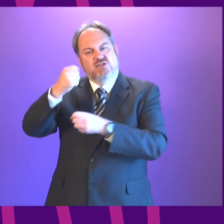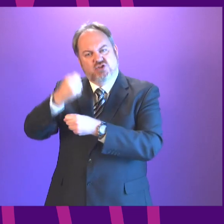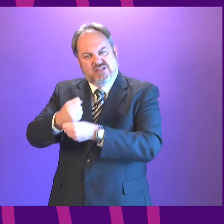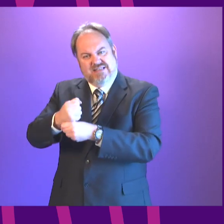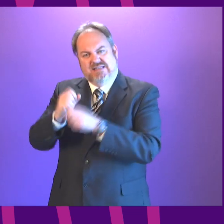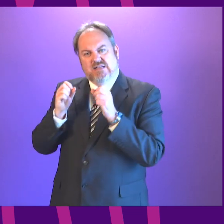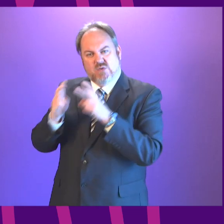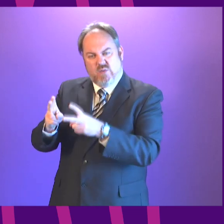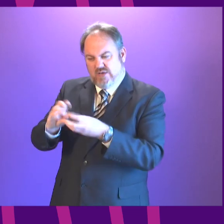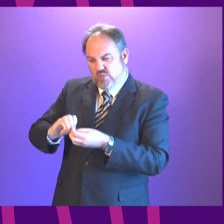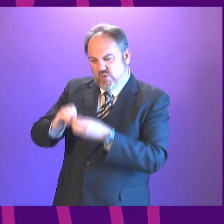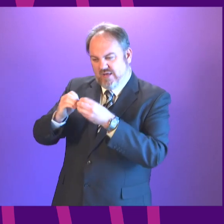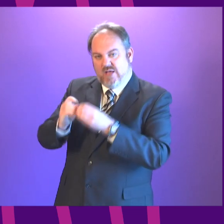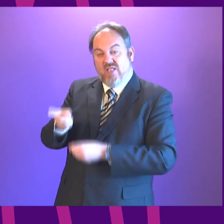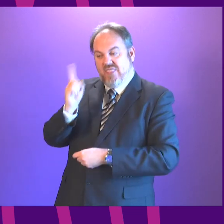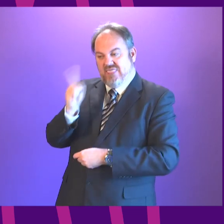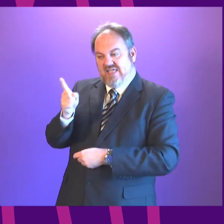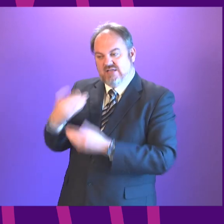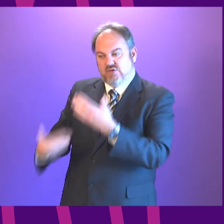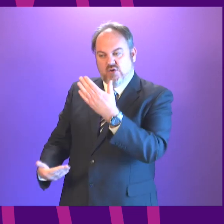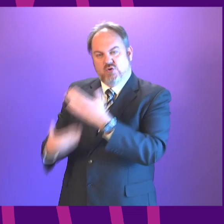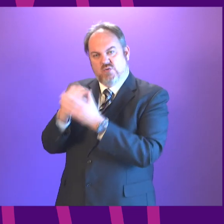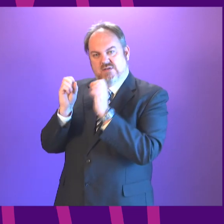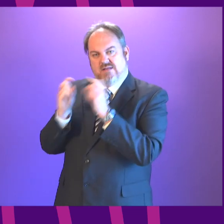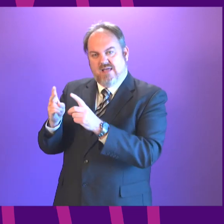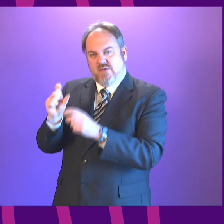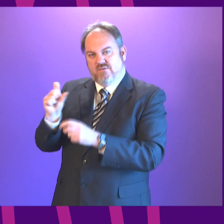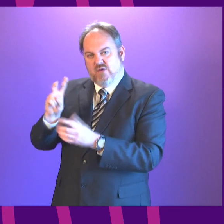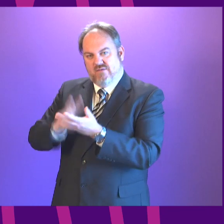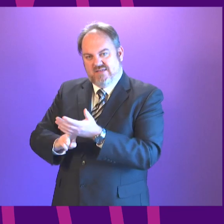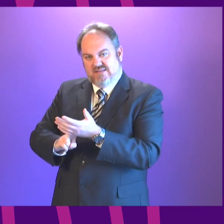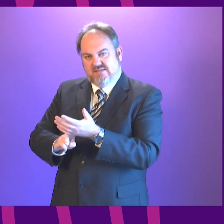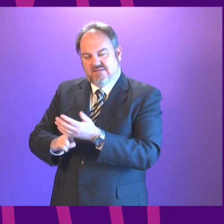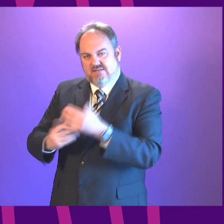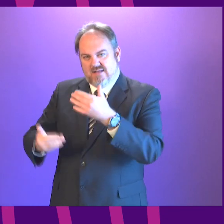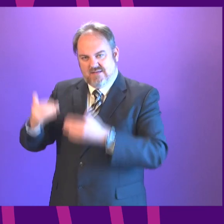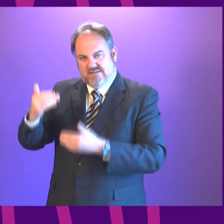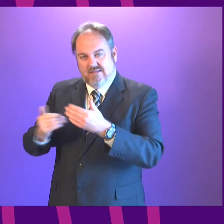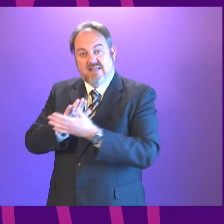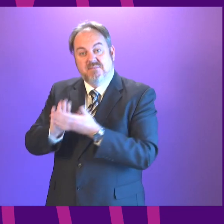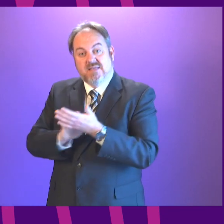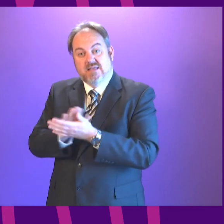for the new strain and it is not absolutely definitive that every case with that marker